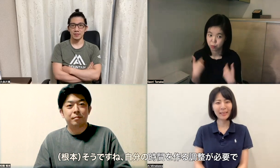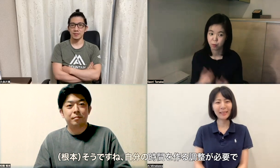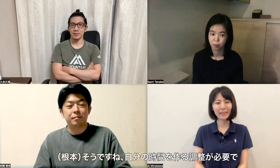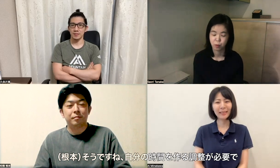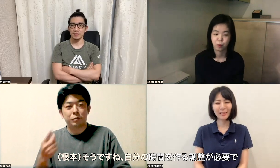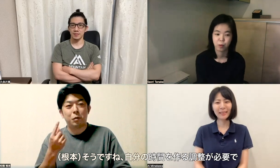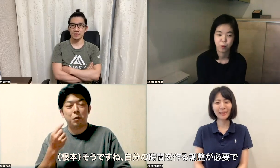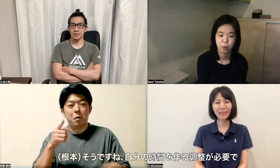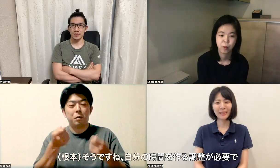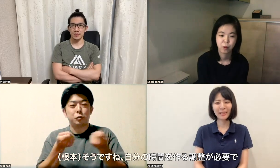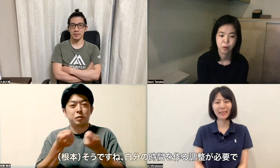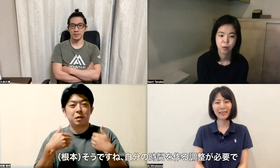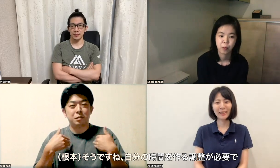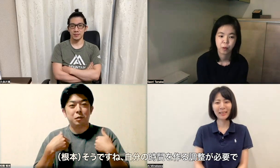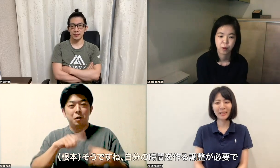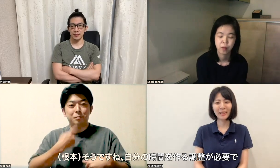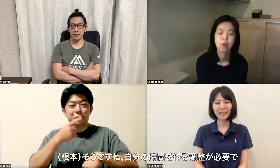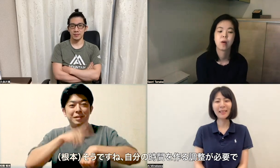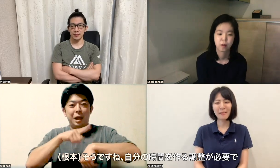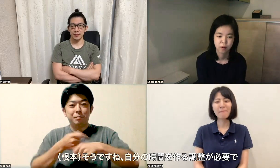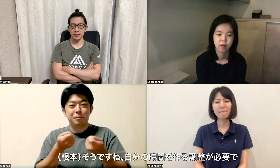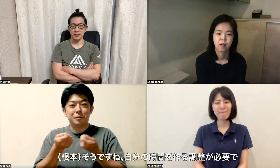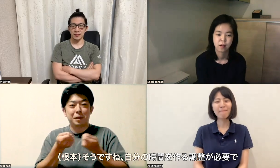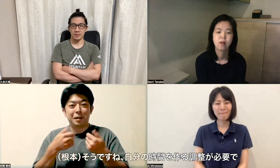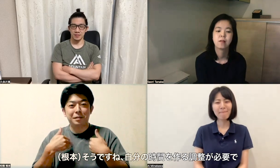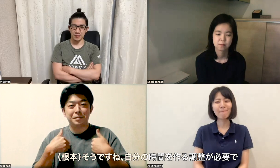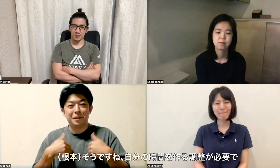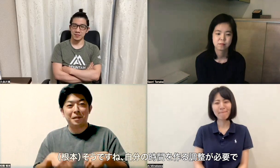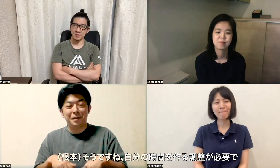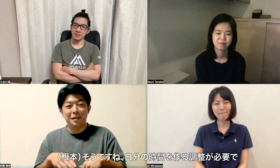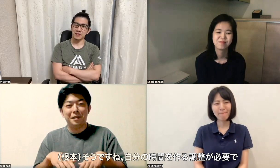I need to make adjustments in my family,